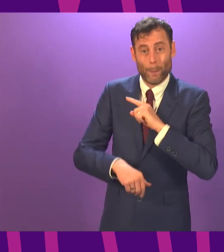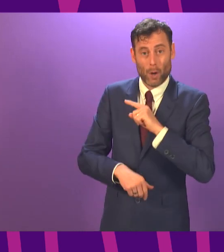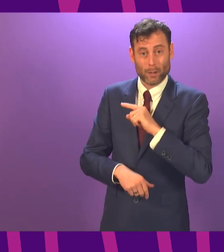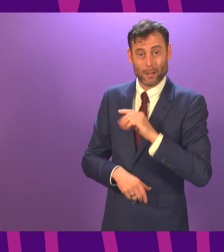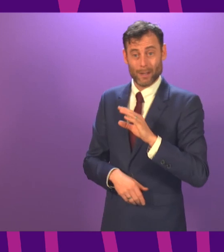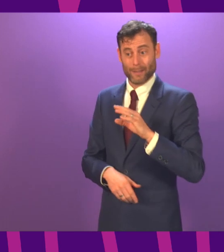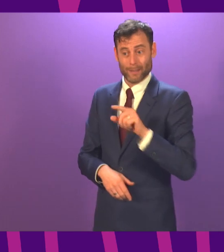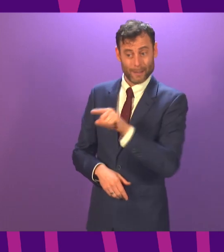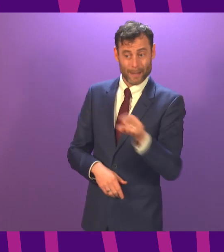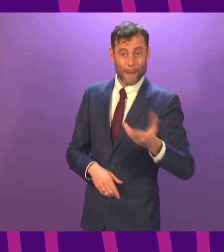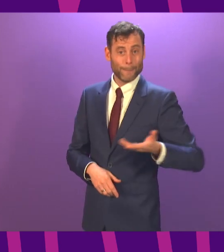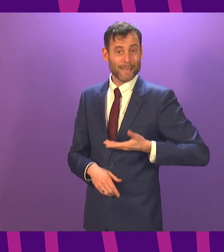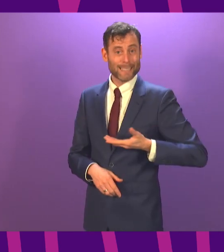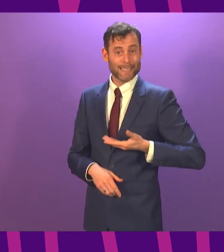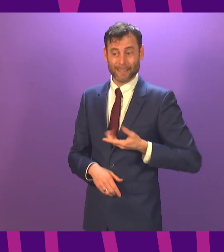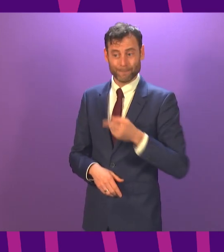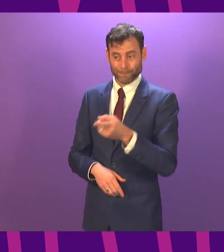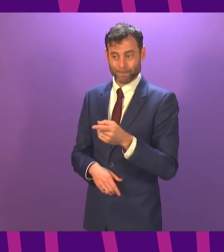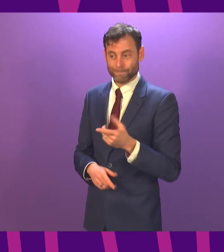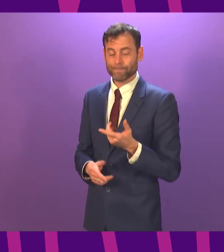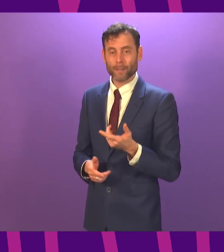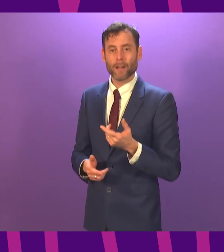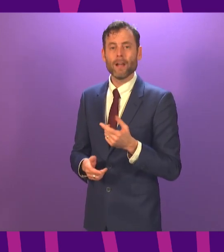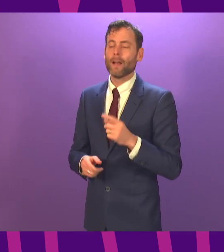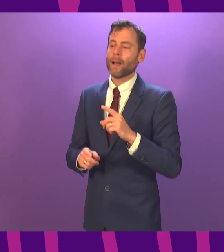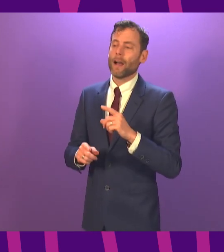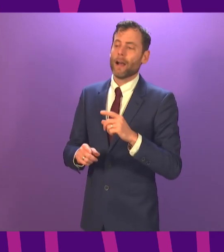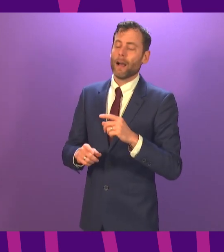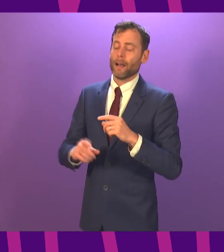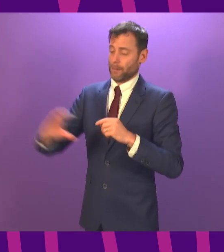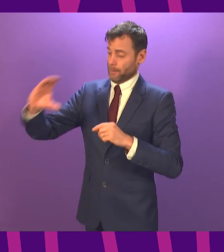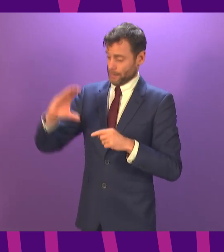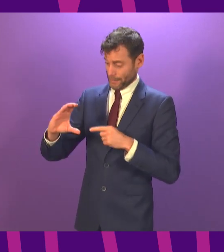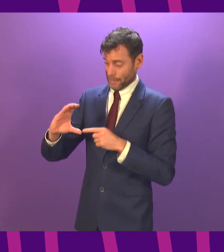able to cope on the funding that we have made available thus far will find it much more